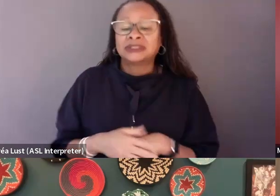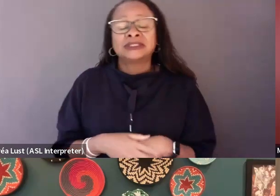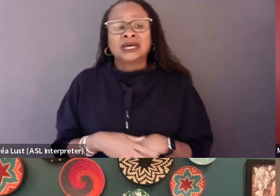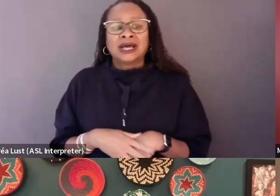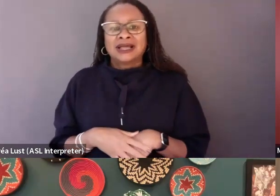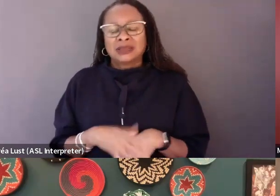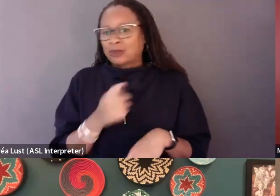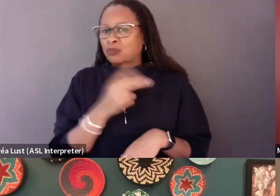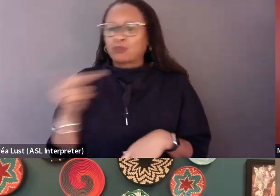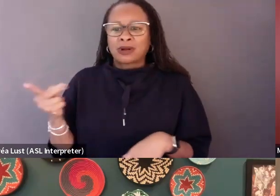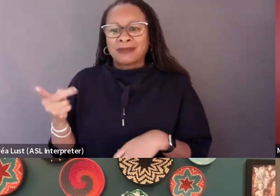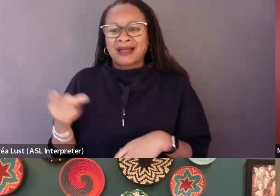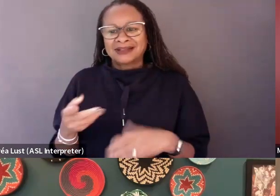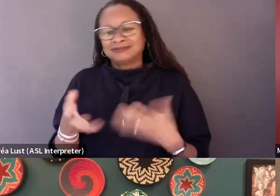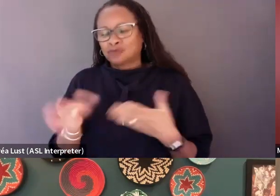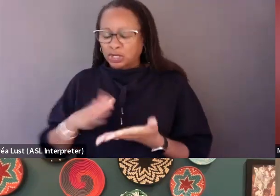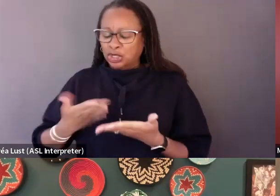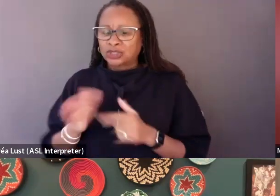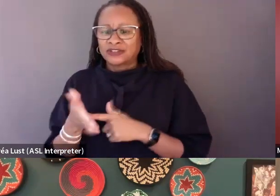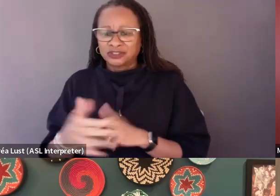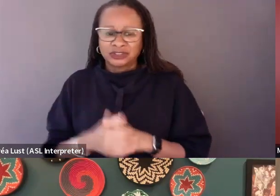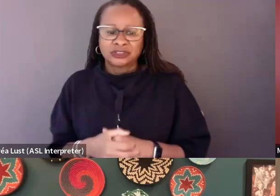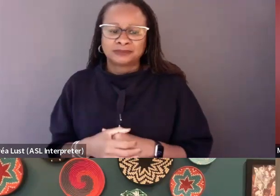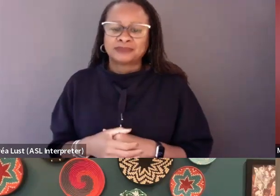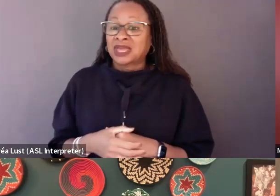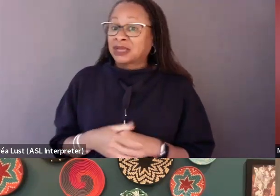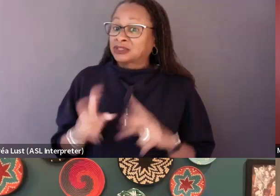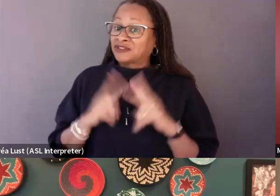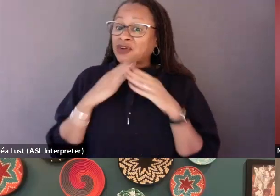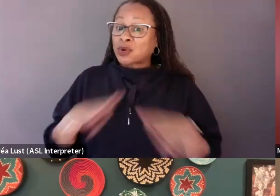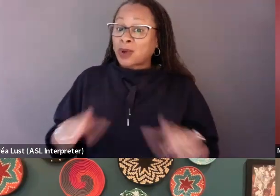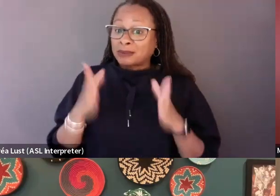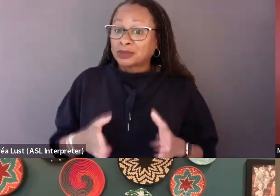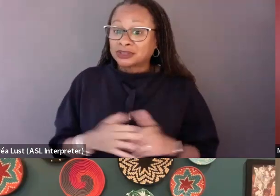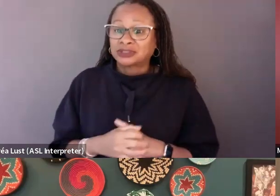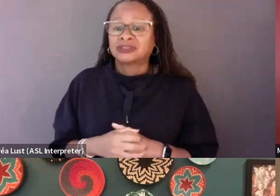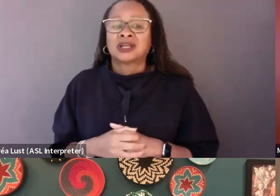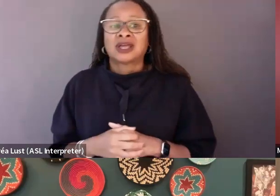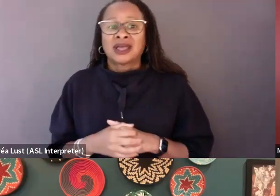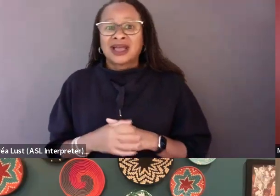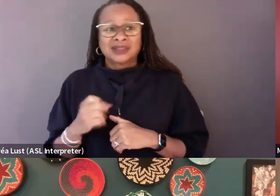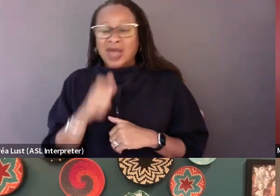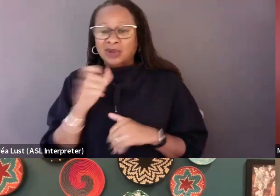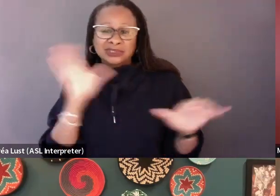that a holy man will never go hungry. All I have to do is step into the sea and I'll find fish to feed my family.